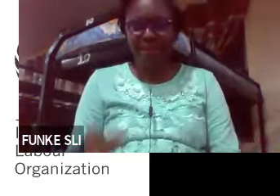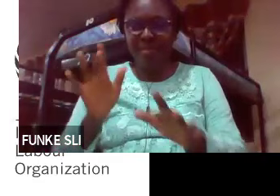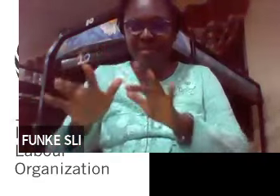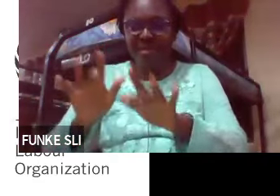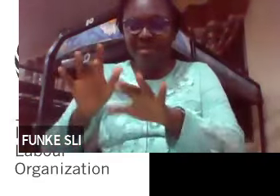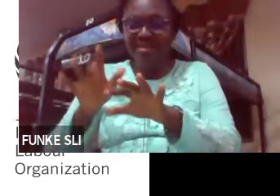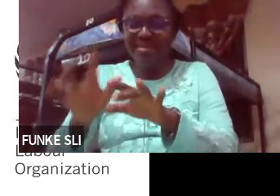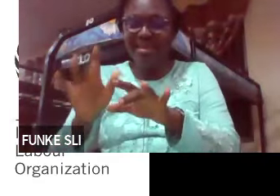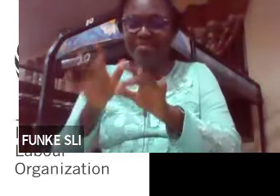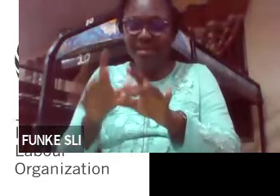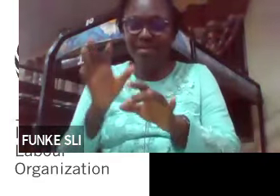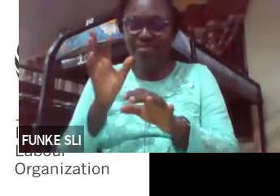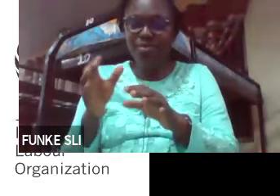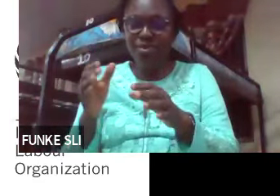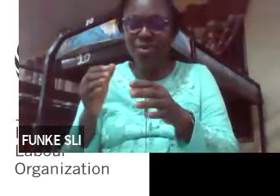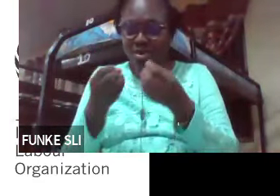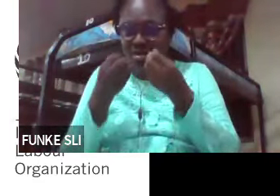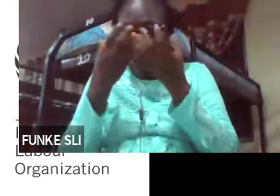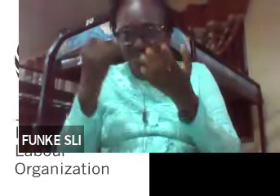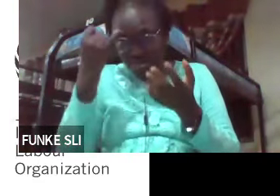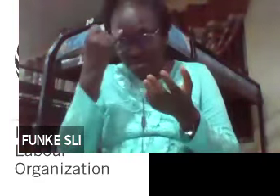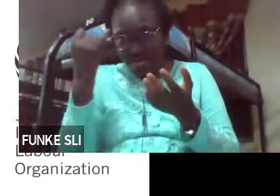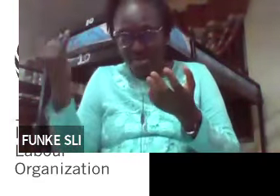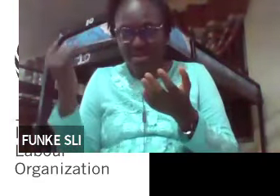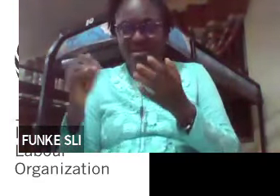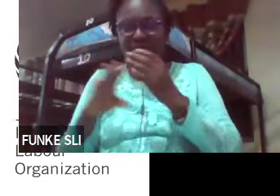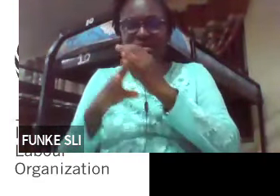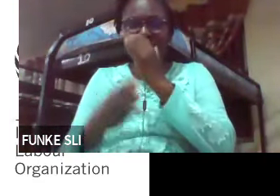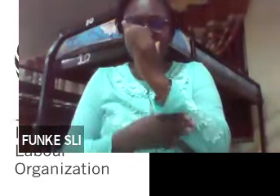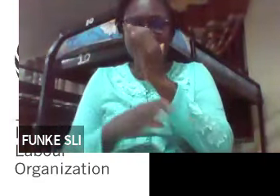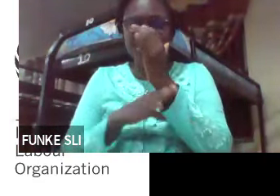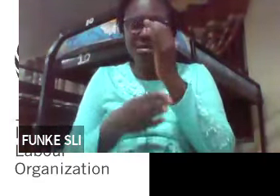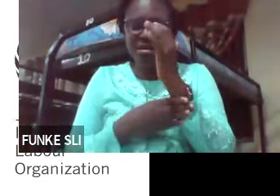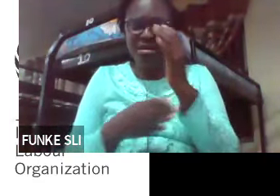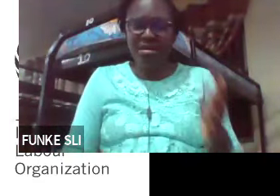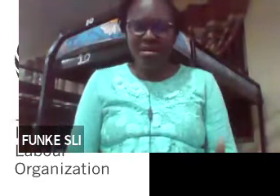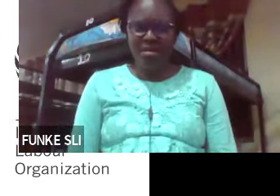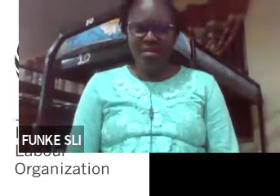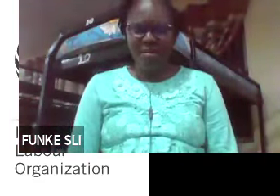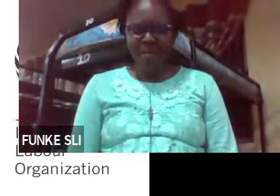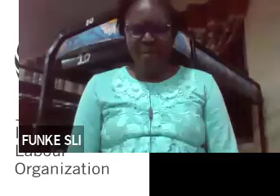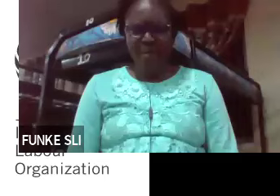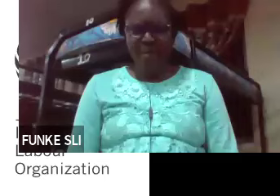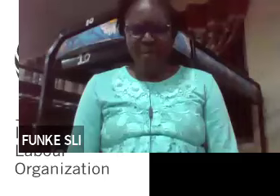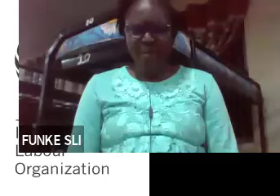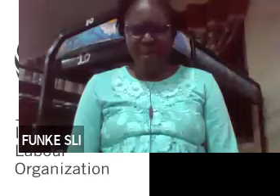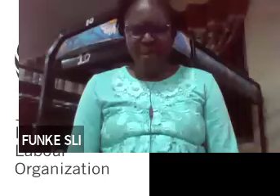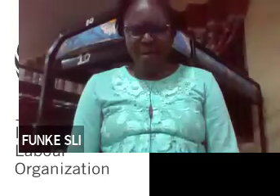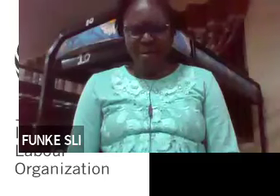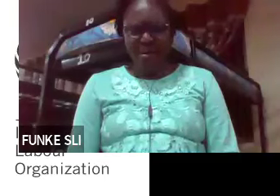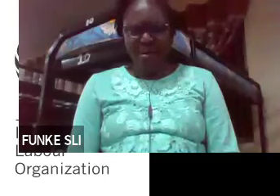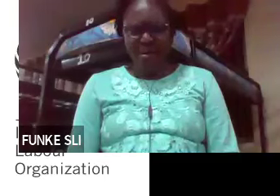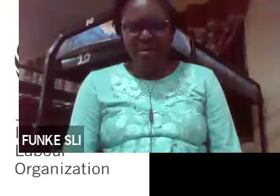Queen Christopher: women, especially into the world of tech. That's where I see myself in less than a few years. Thank you very much.